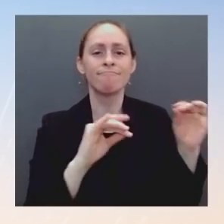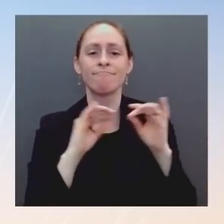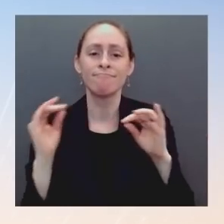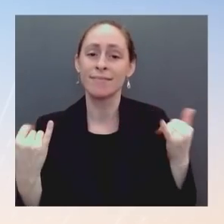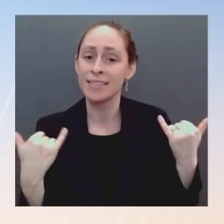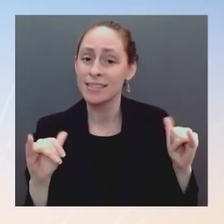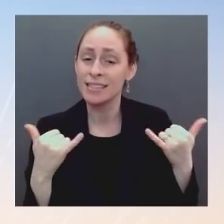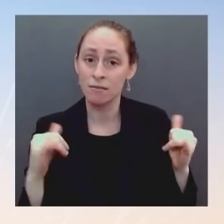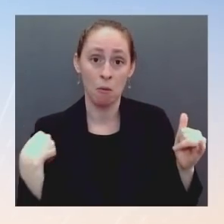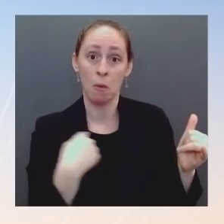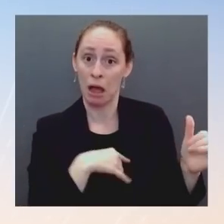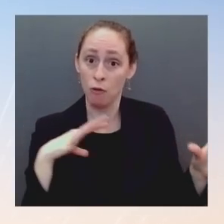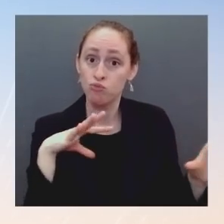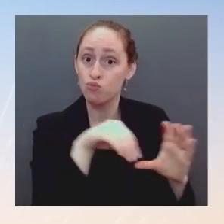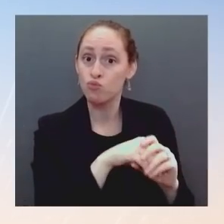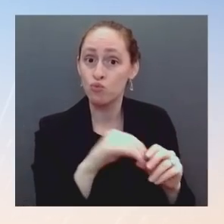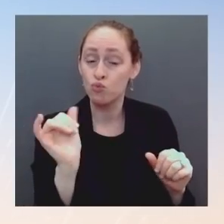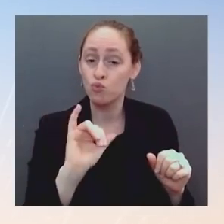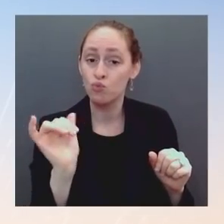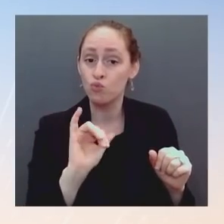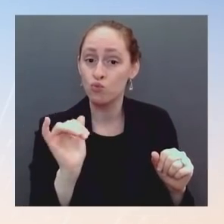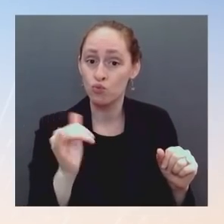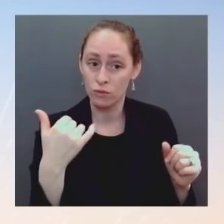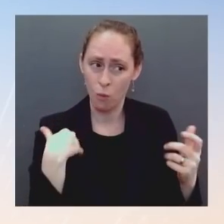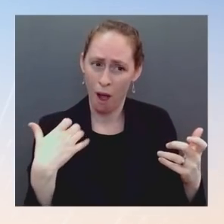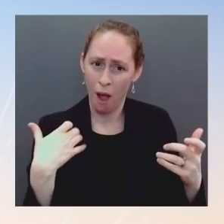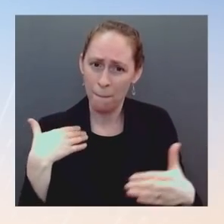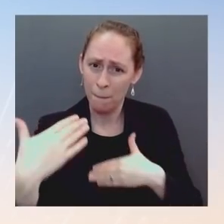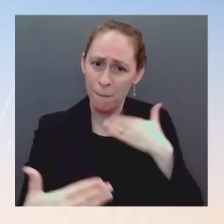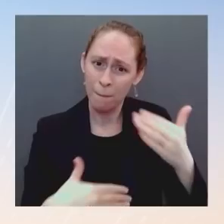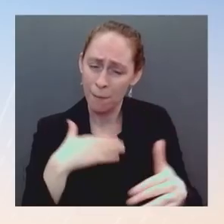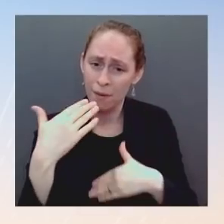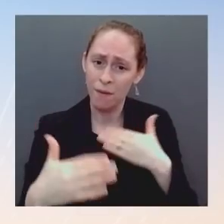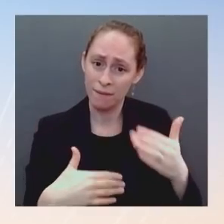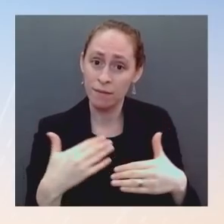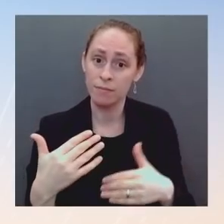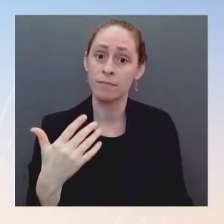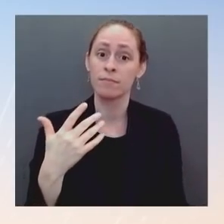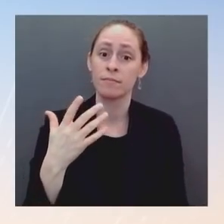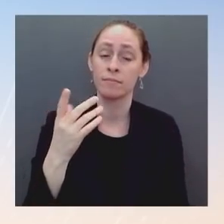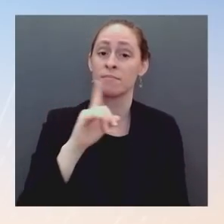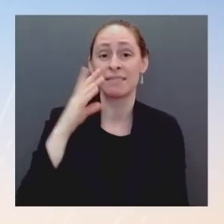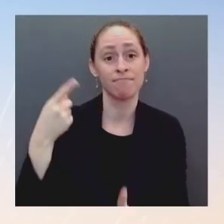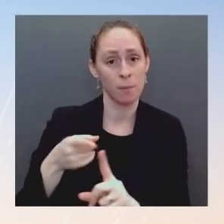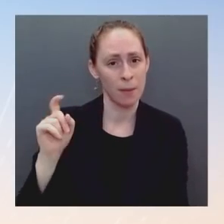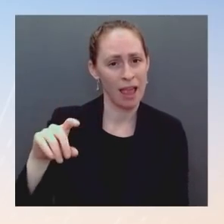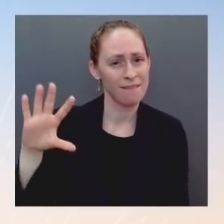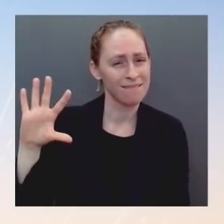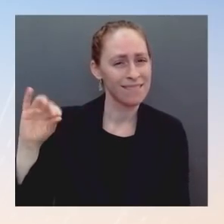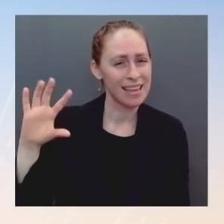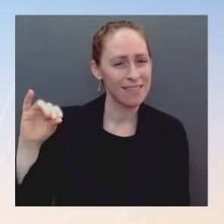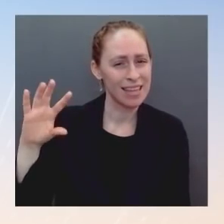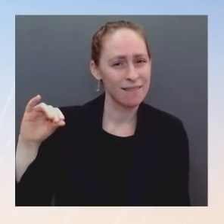but those conversations are always ongoing. The Press: Thank you. Ms. Psaki: Oh, go ahead, Jacqui. The Press: Thank you, Jen. Real quick on crime first.